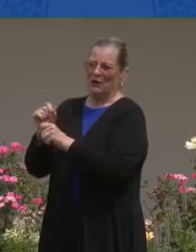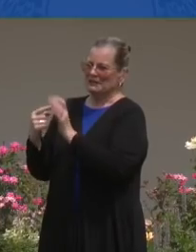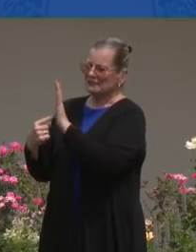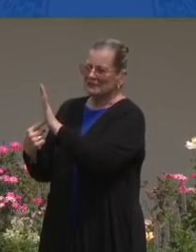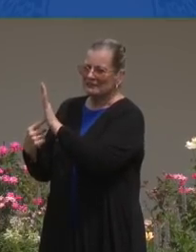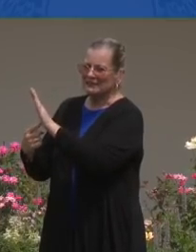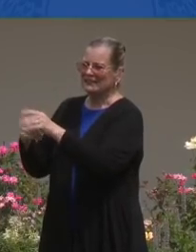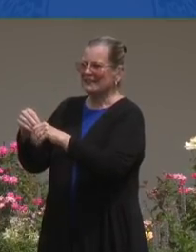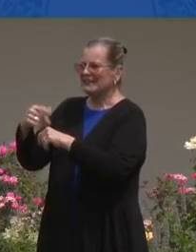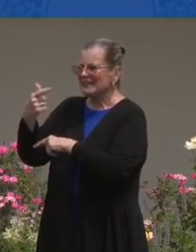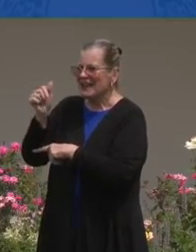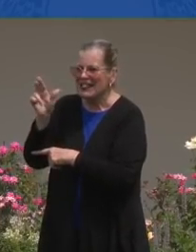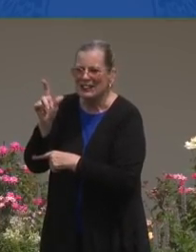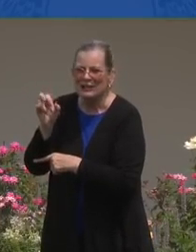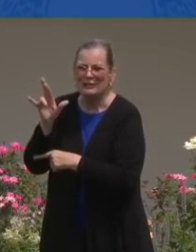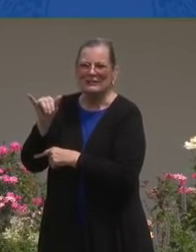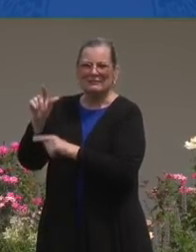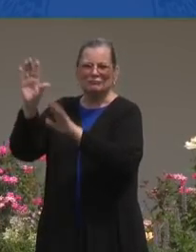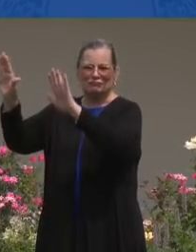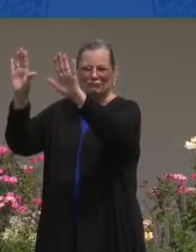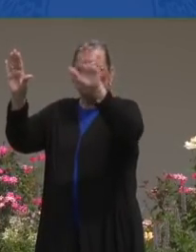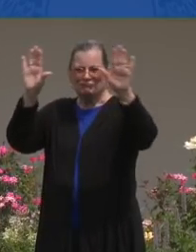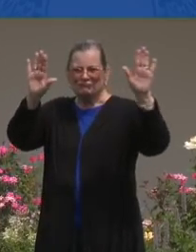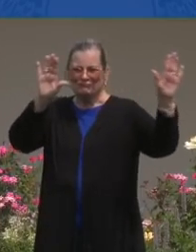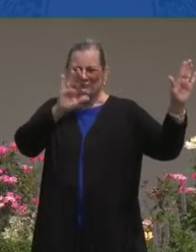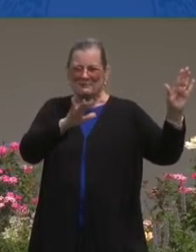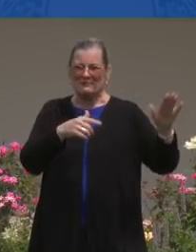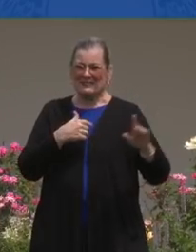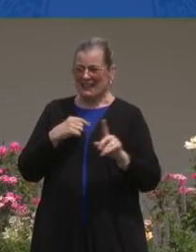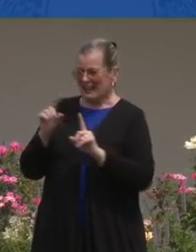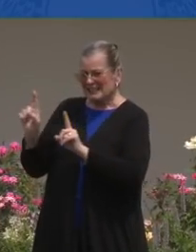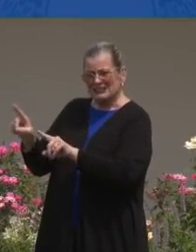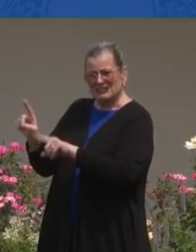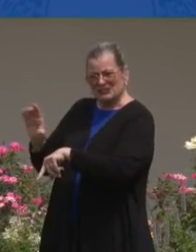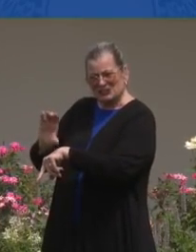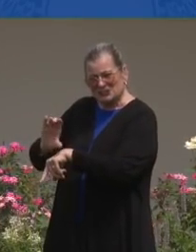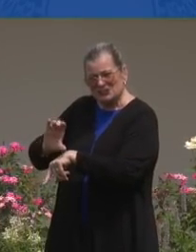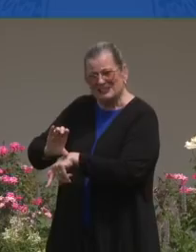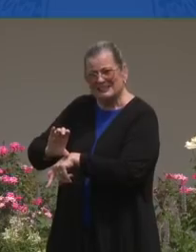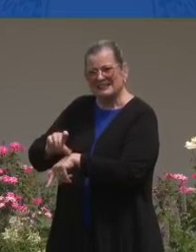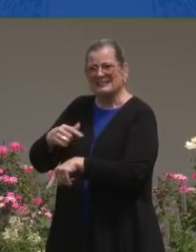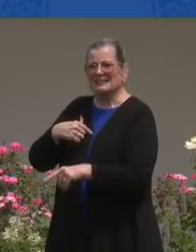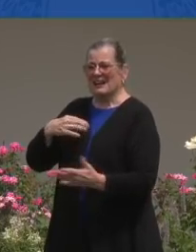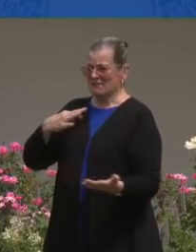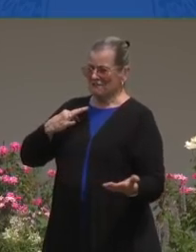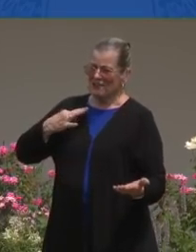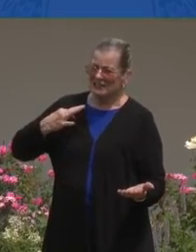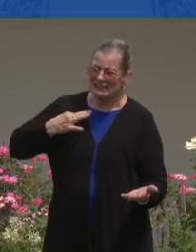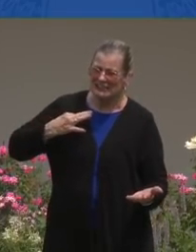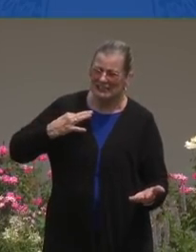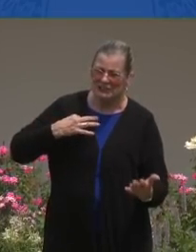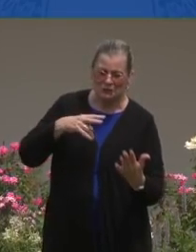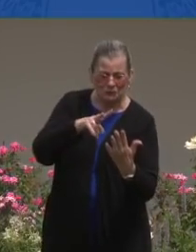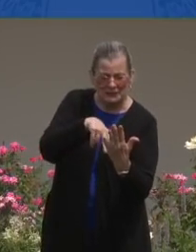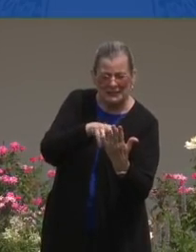I attend Highway Deliverance Church, where I volunteer in the reading of the Bible for my pastor, Pastor Hughes.